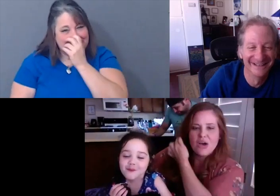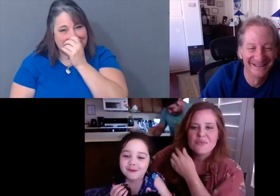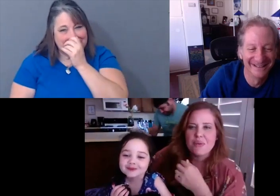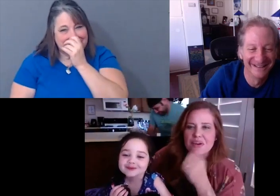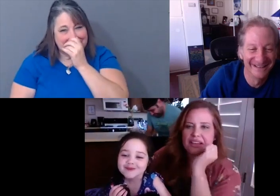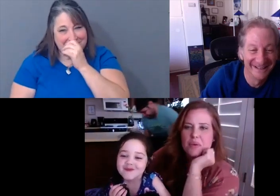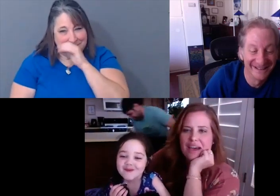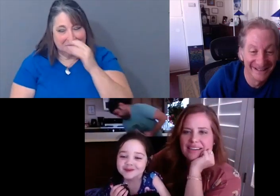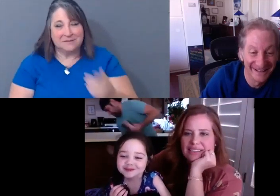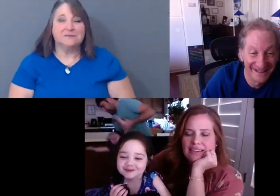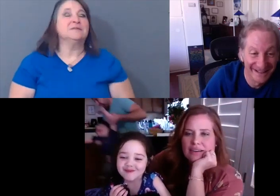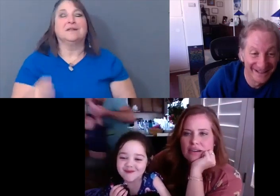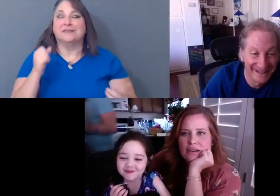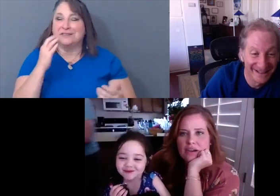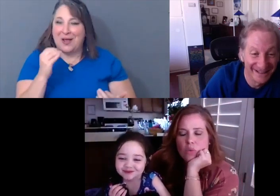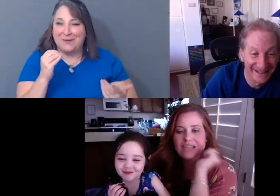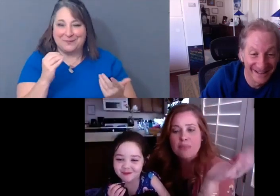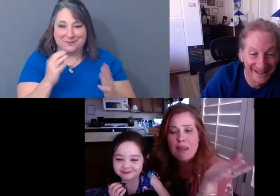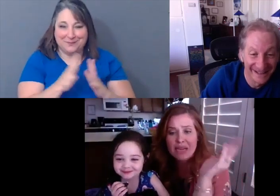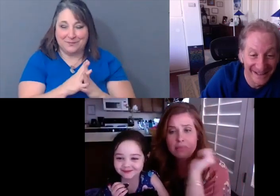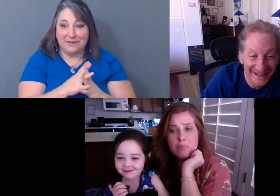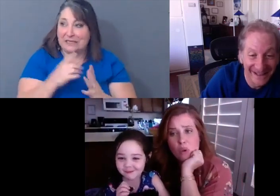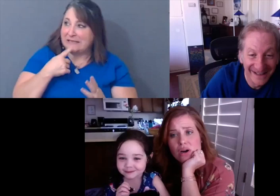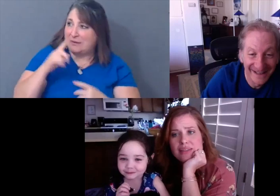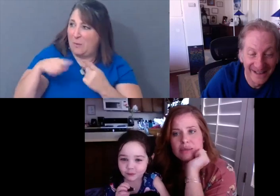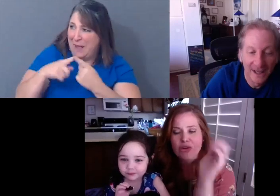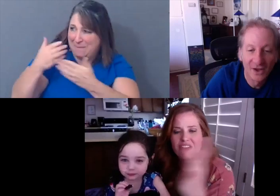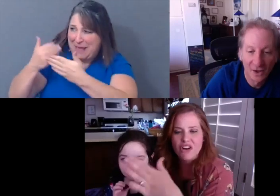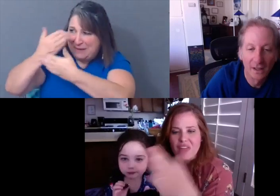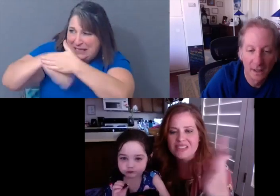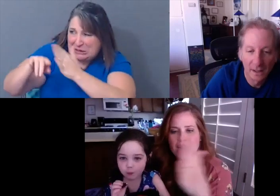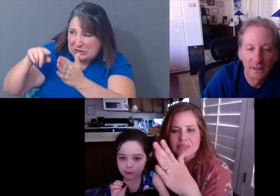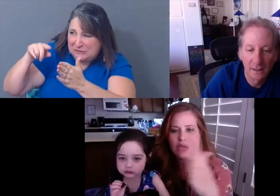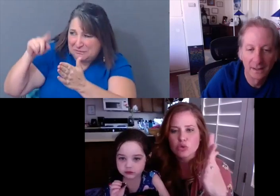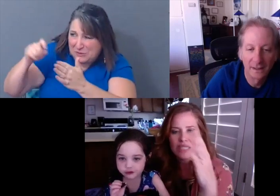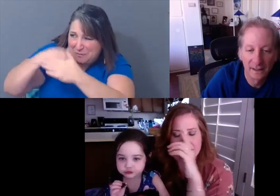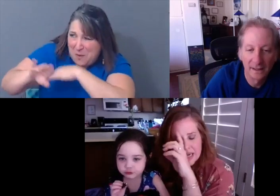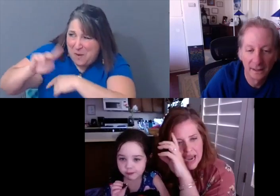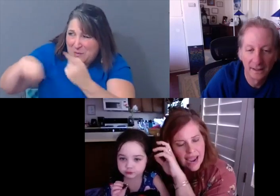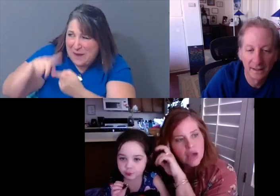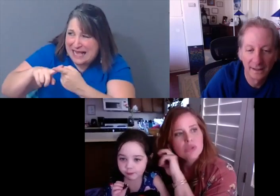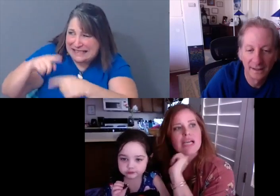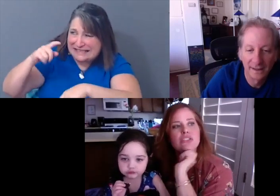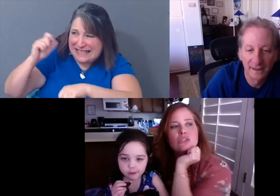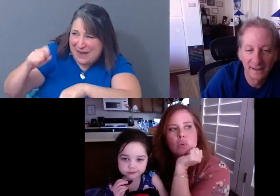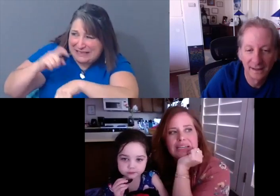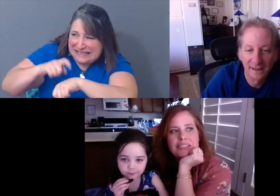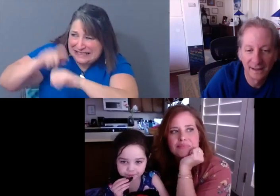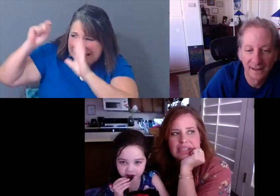So, they were asking, when is the baby going to be born? They were trying to figure out some time scheduling. And I realized, you know what?